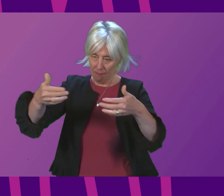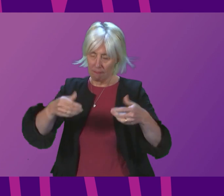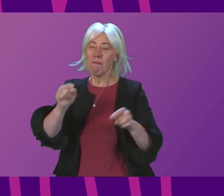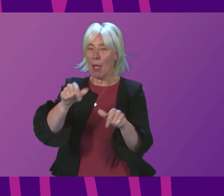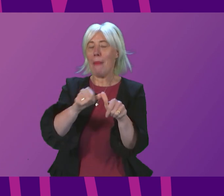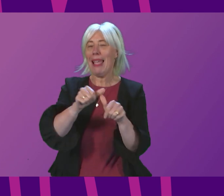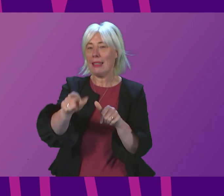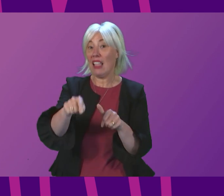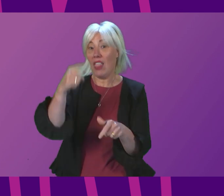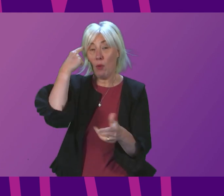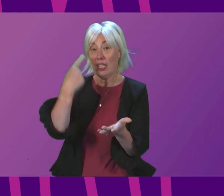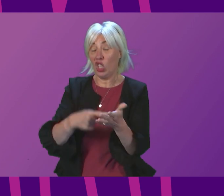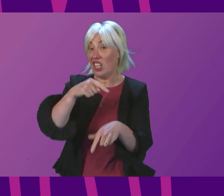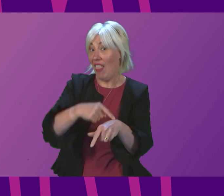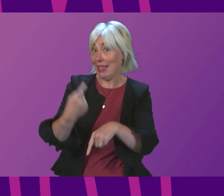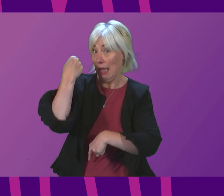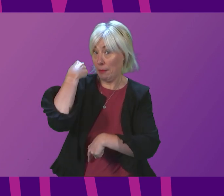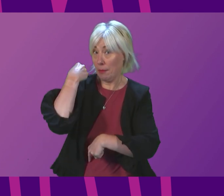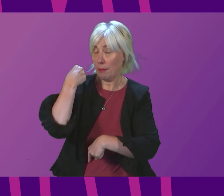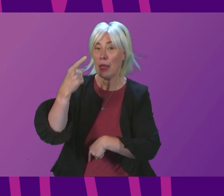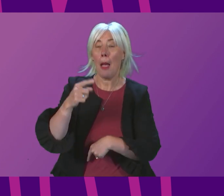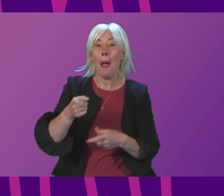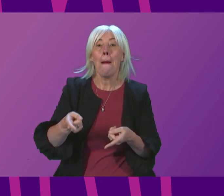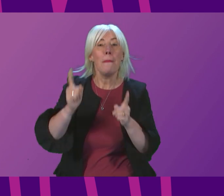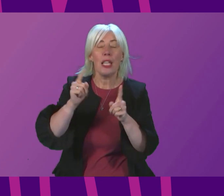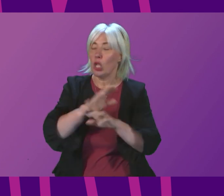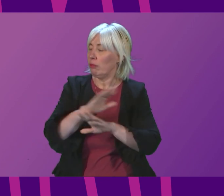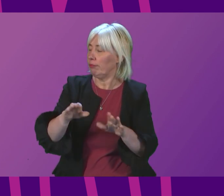Of course, ministers are not involved in procurement decisions.